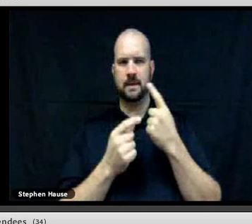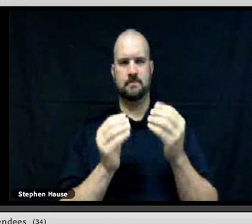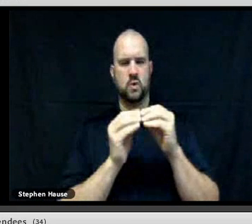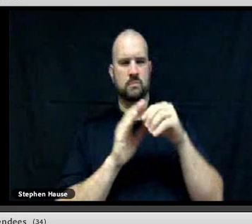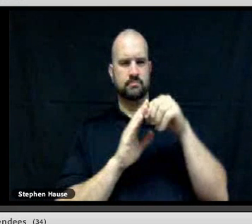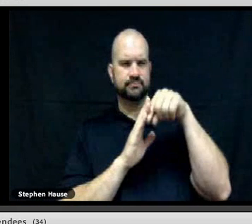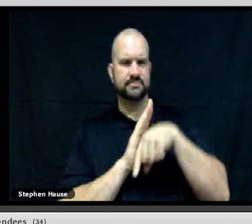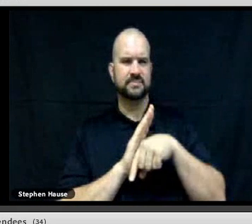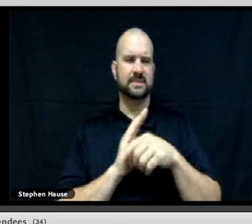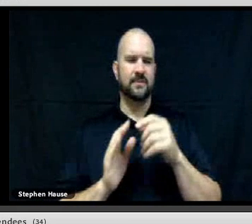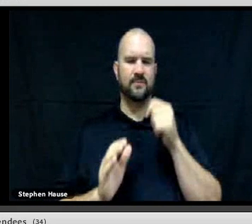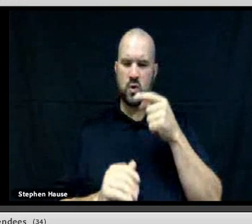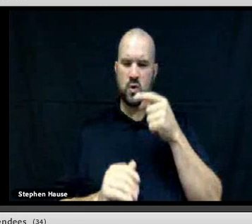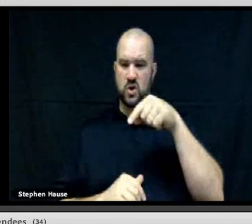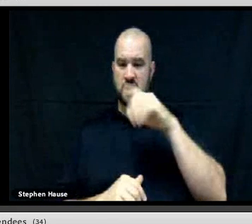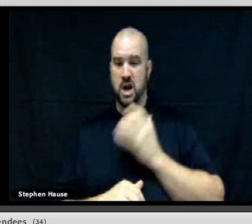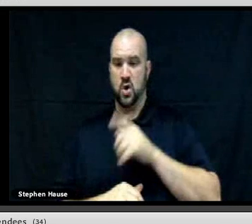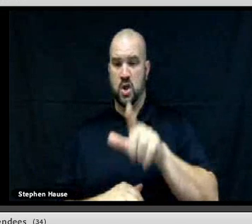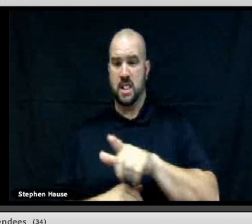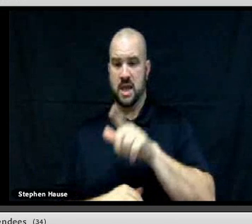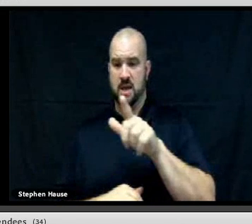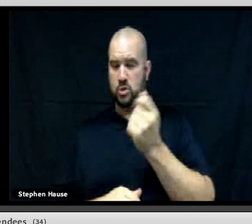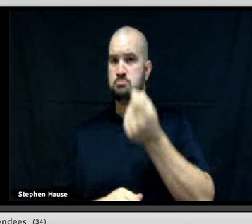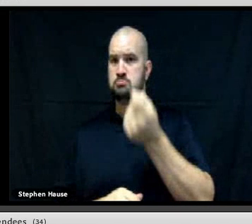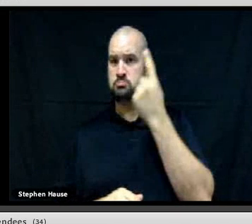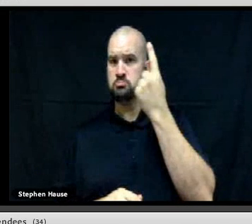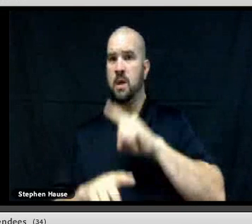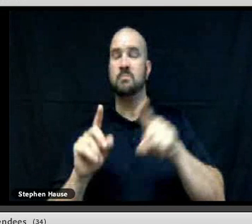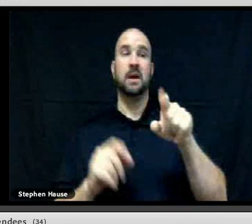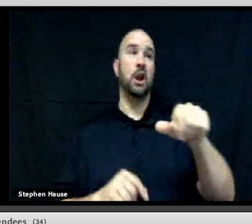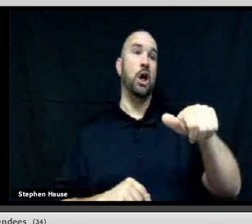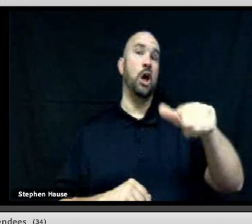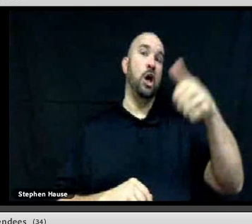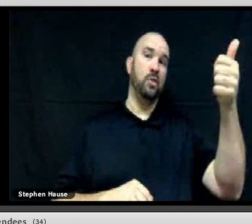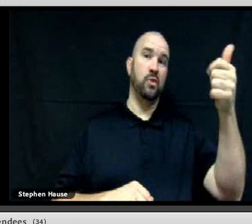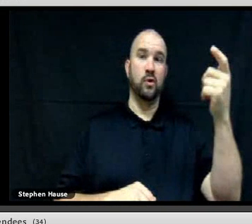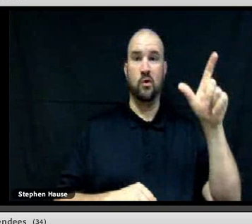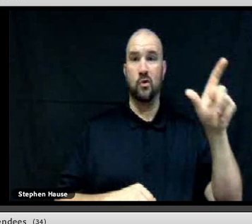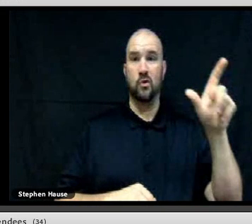Like adding brackets to a title, um, or even,